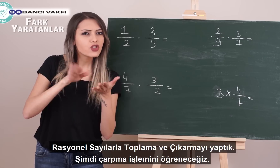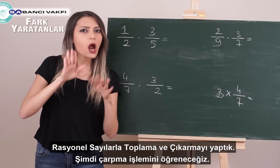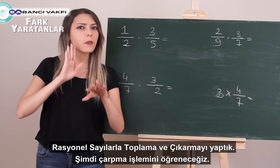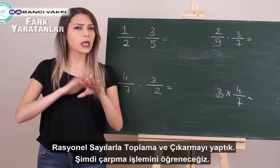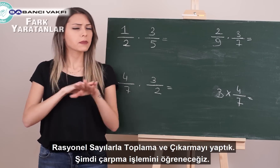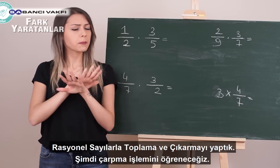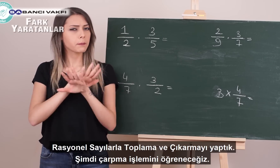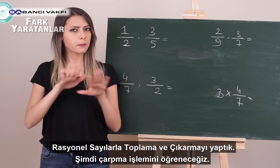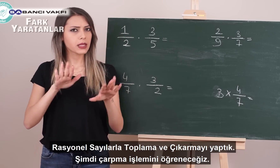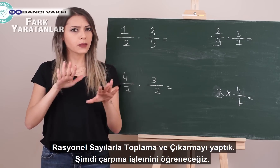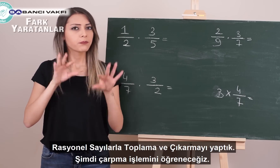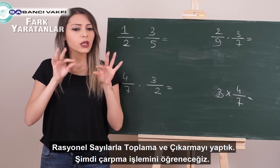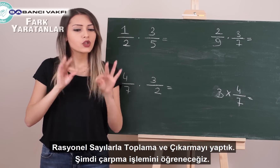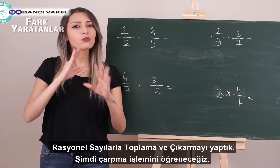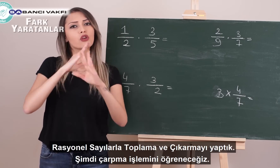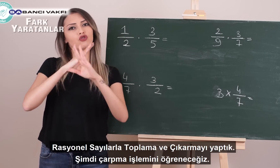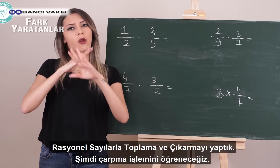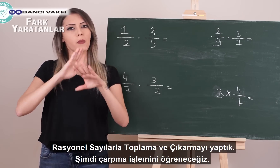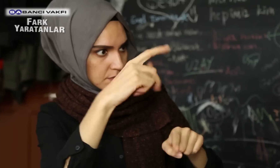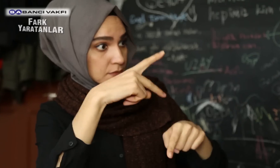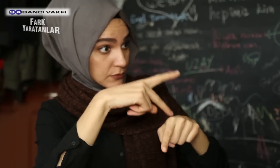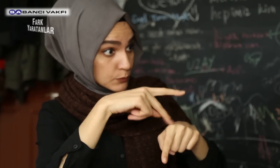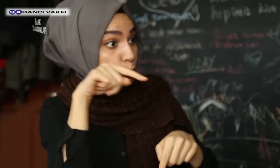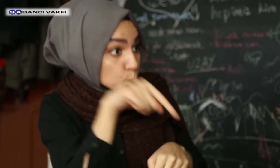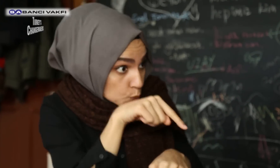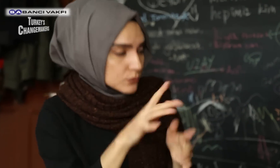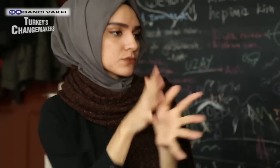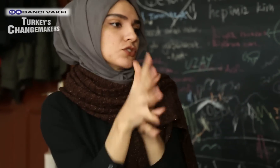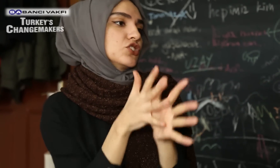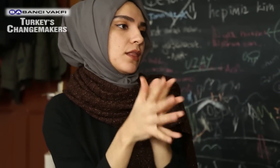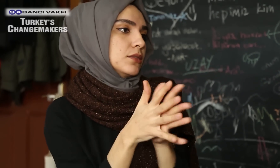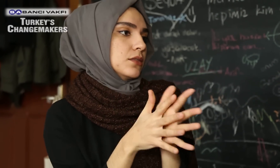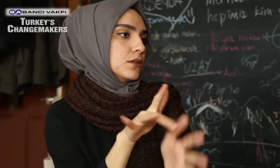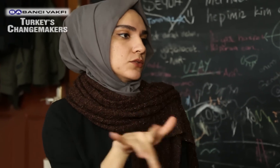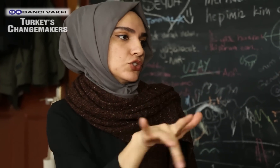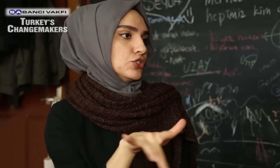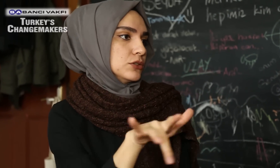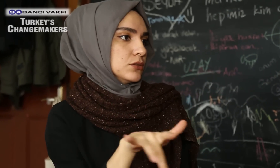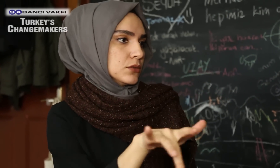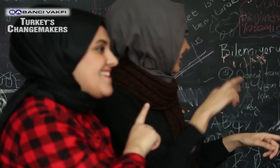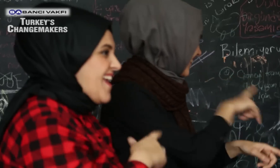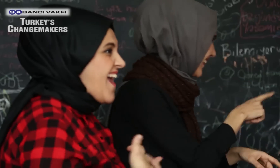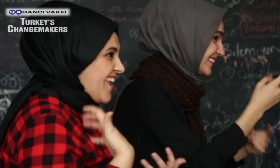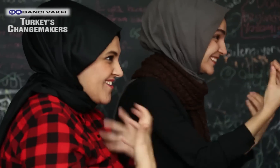I commented “For the first time in my life I am teaching mathematics with sign language.” under that post. Then I have seen many other comments. And I noticed in a comment…